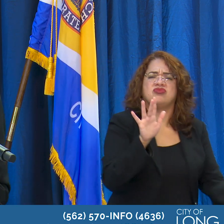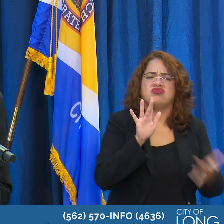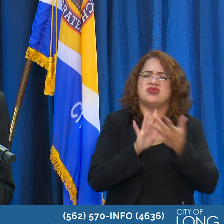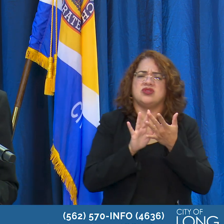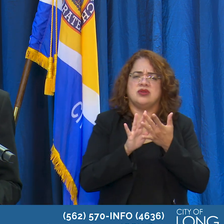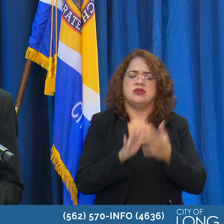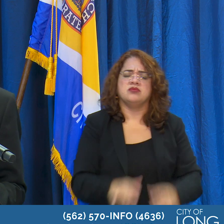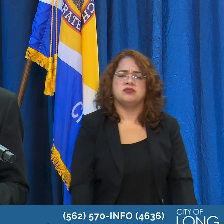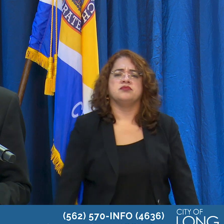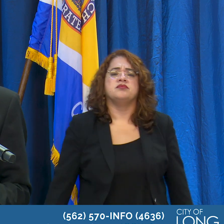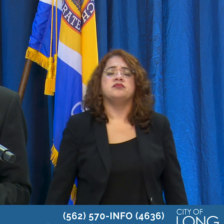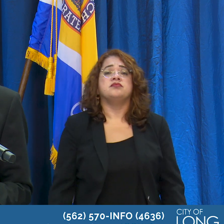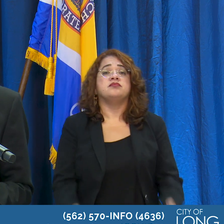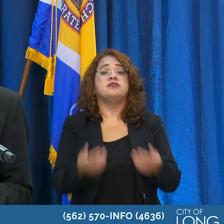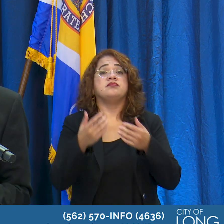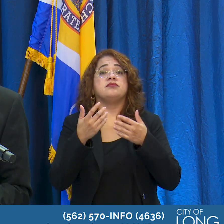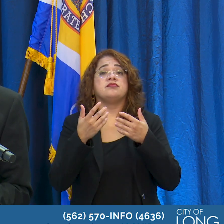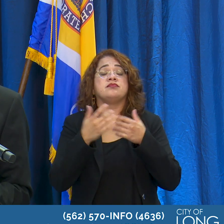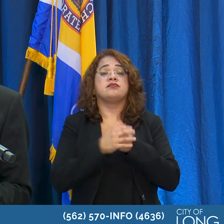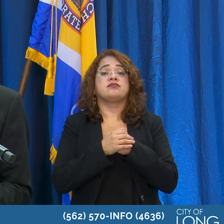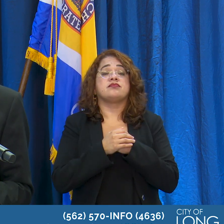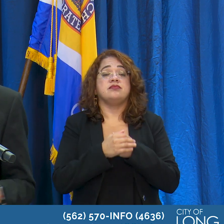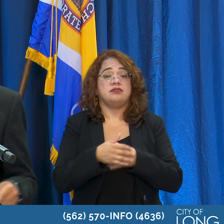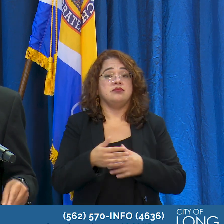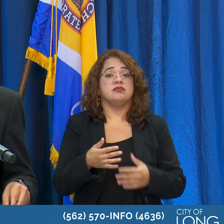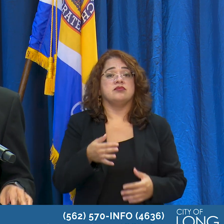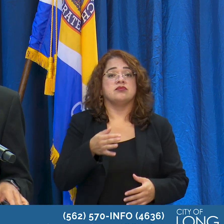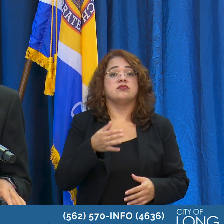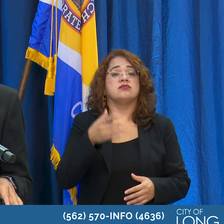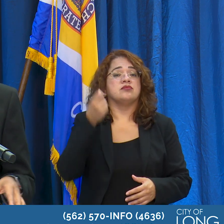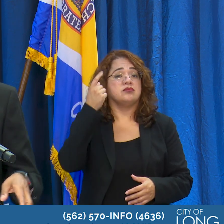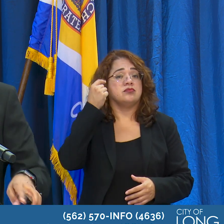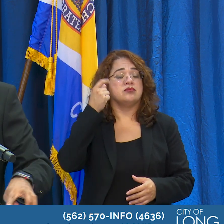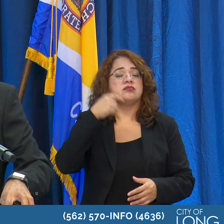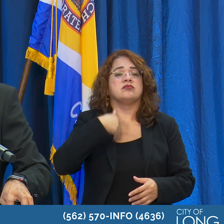Before I close and turn this over to our health director, I also just wanted to